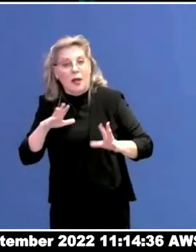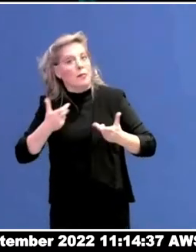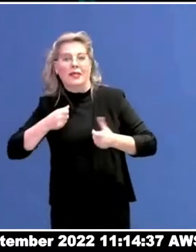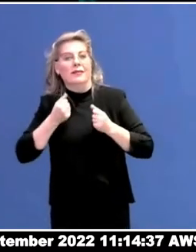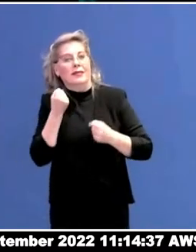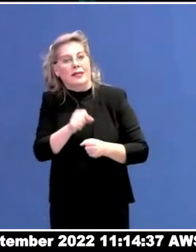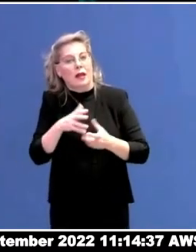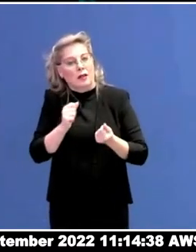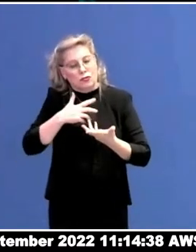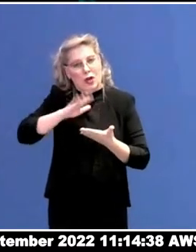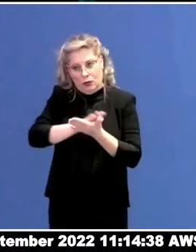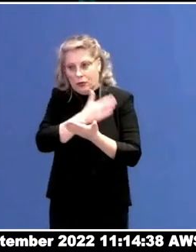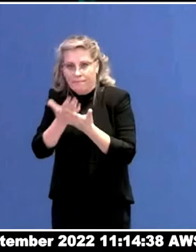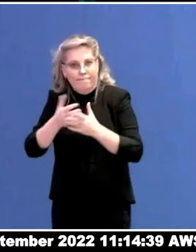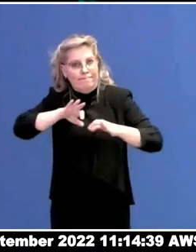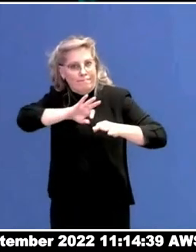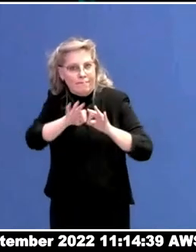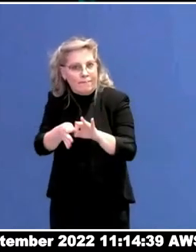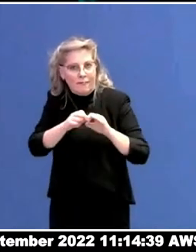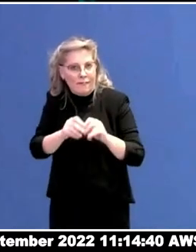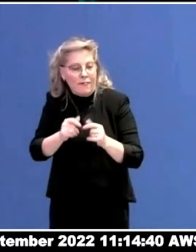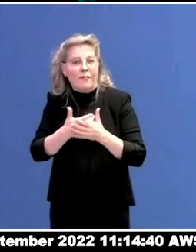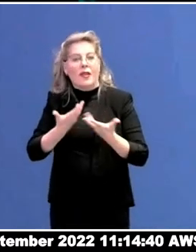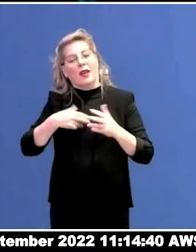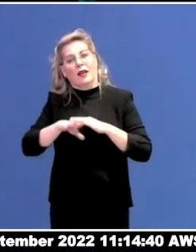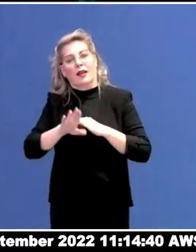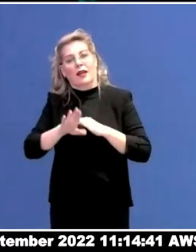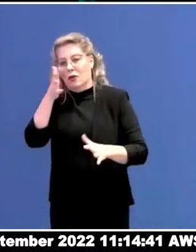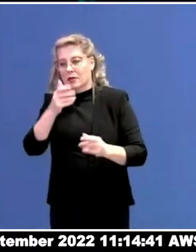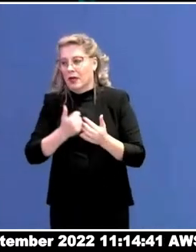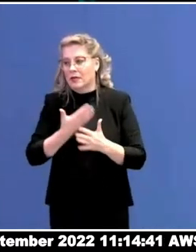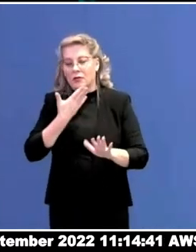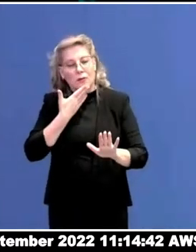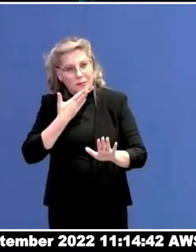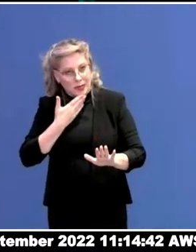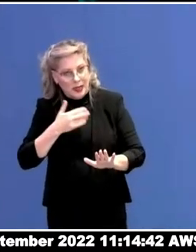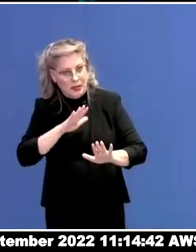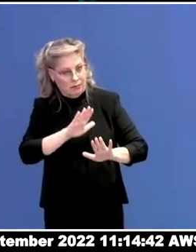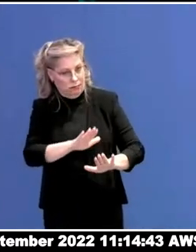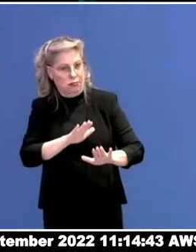But you have to speak in a block and then wait so that the interpreter can catch up. Thank you.